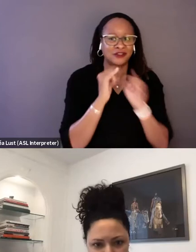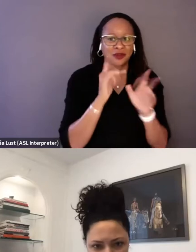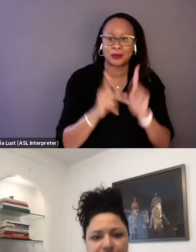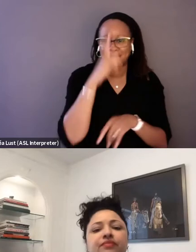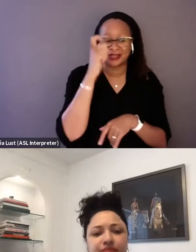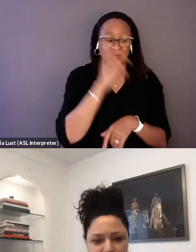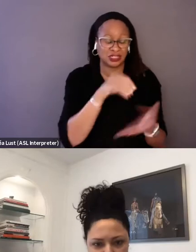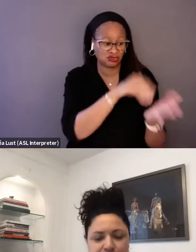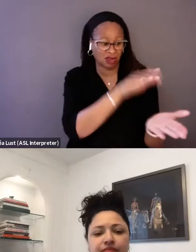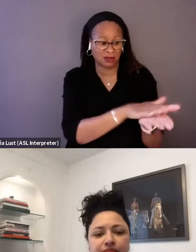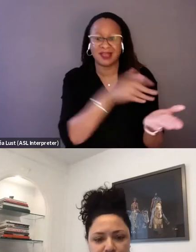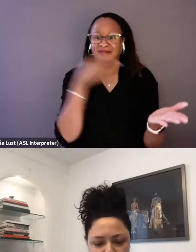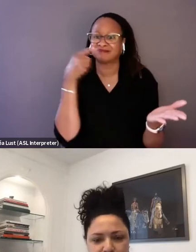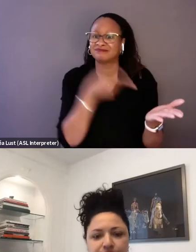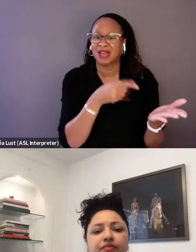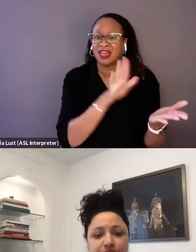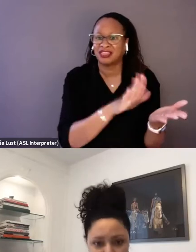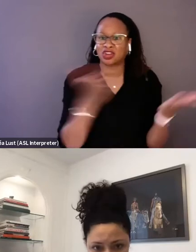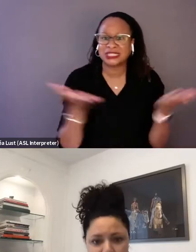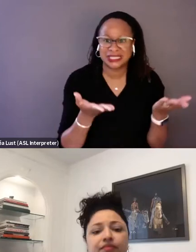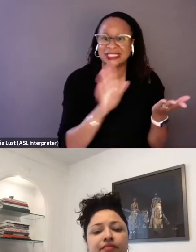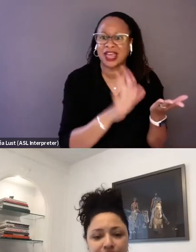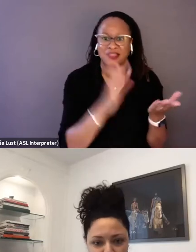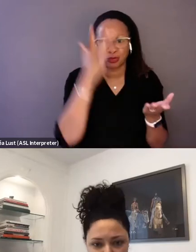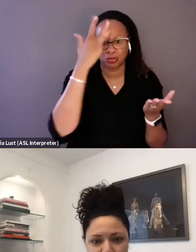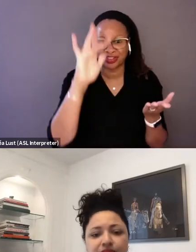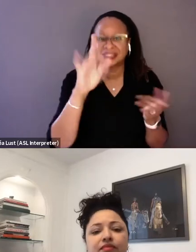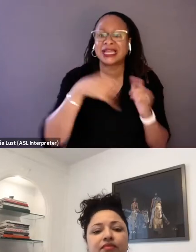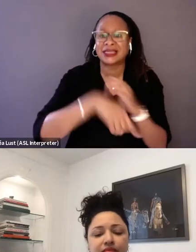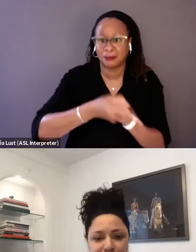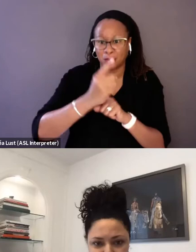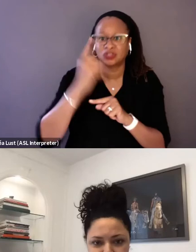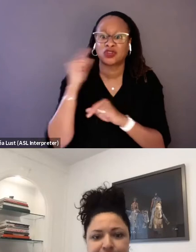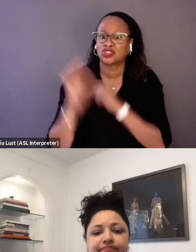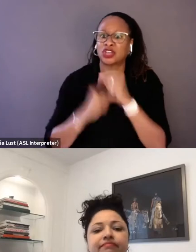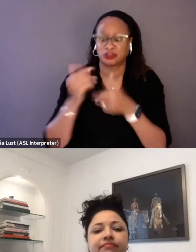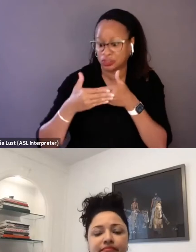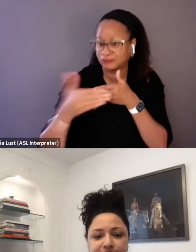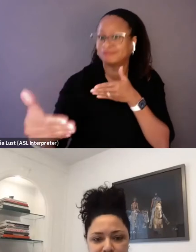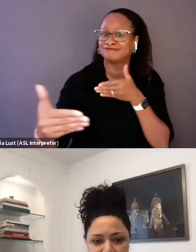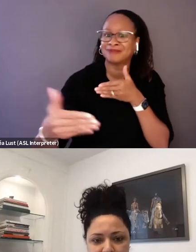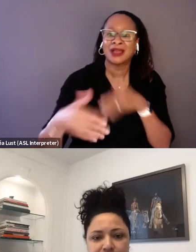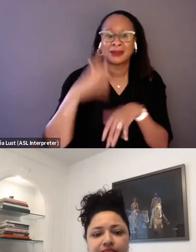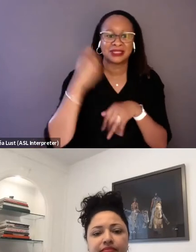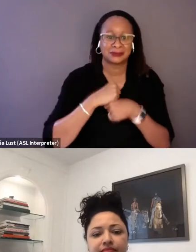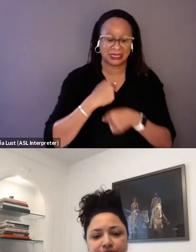to document their existence and their brilliance in this moment for generations to come, because it makes me think of a lot